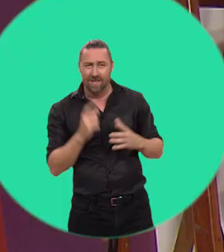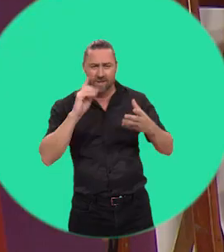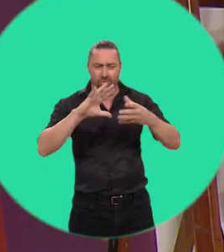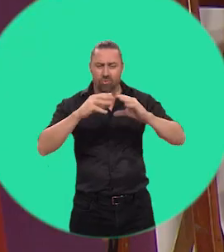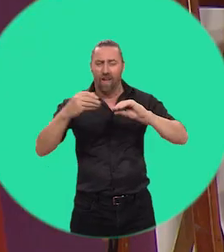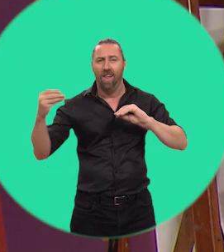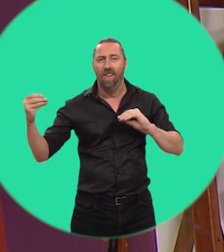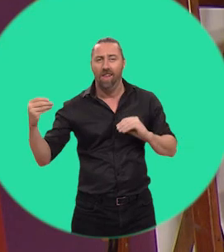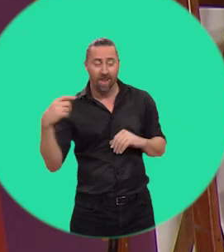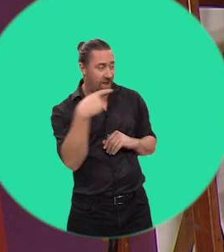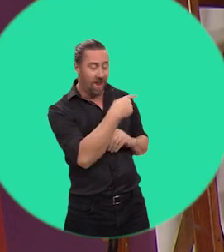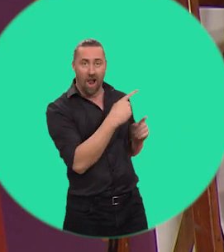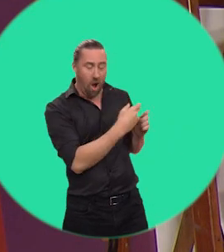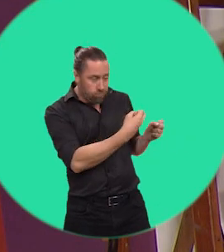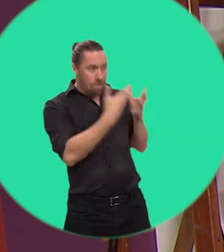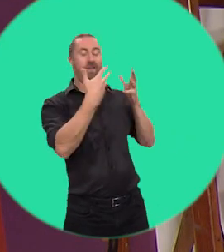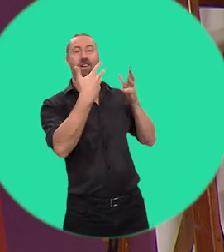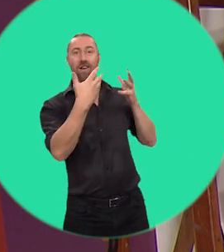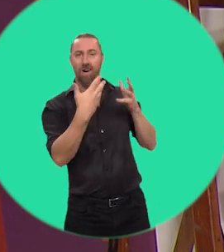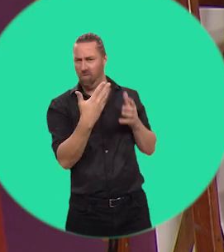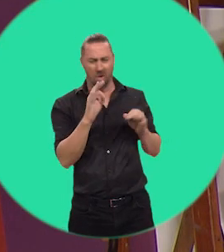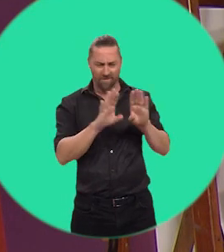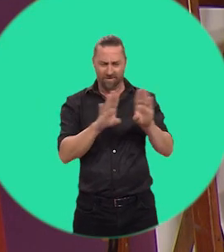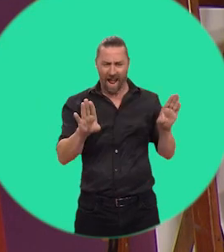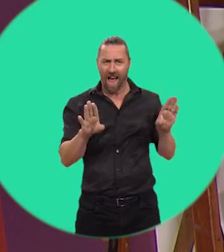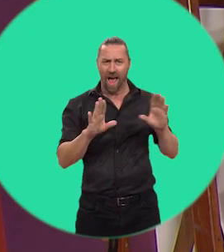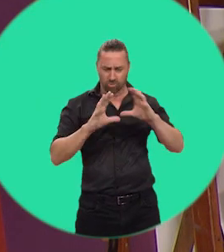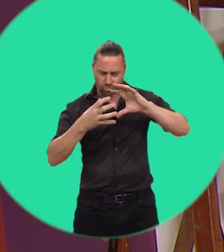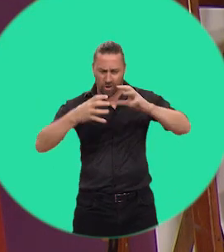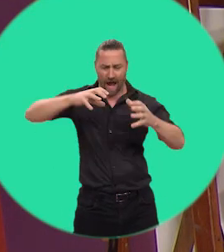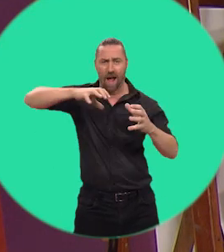Notice how the shells are really popping out of the image. That's because they're not flat, they're 3D as well,